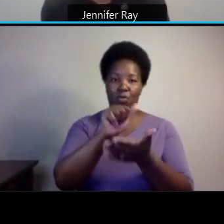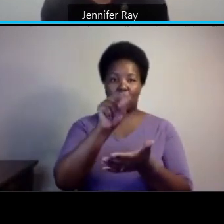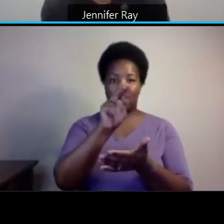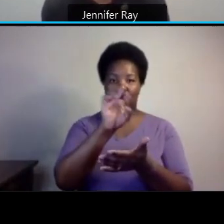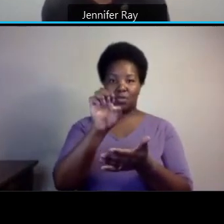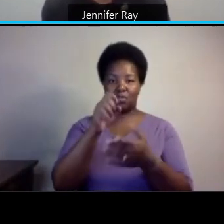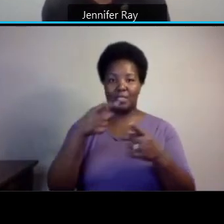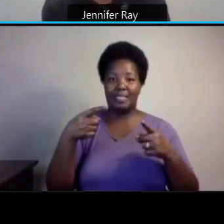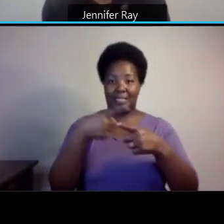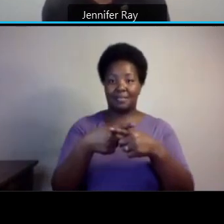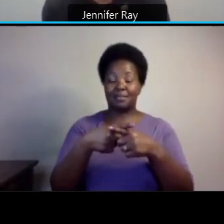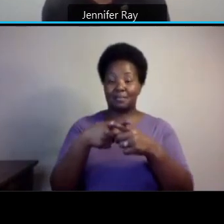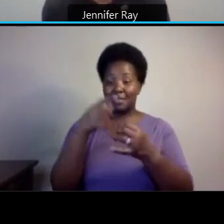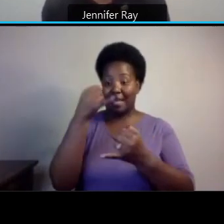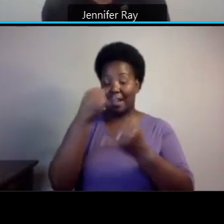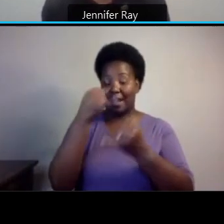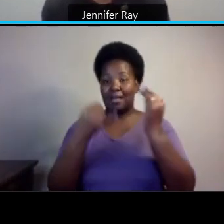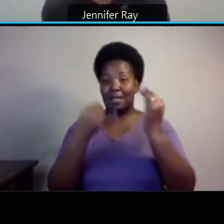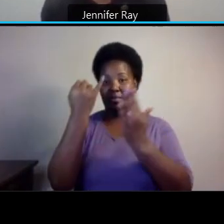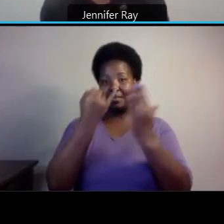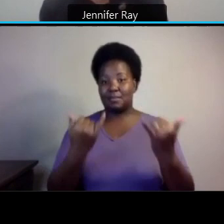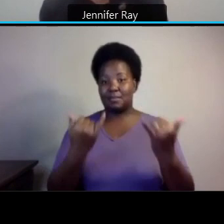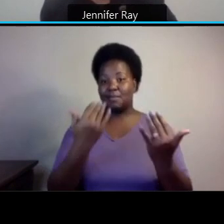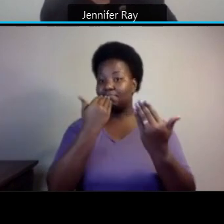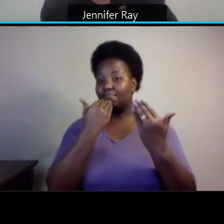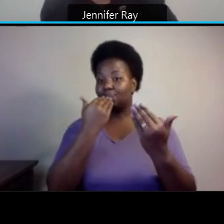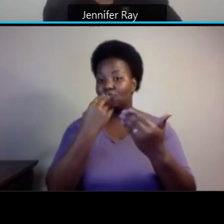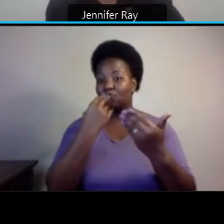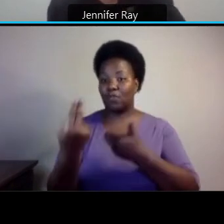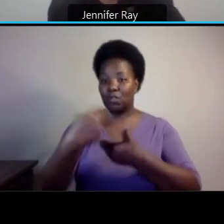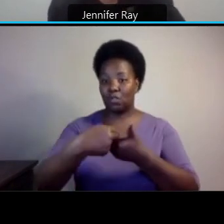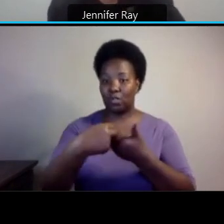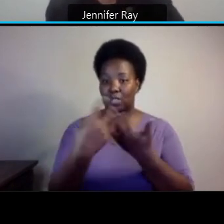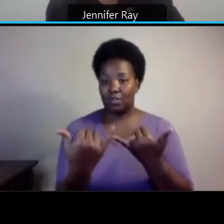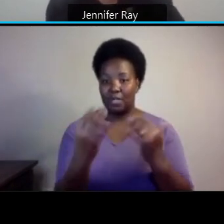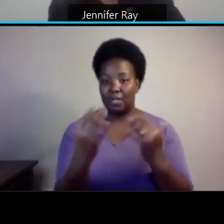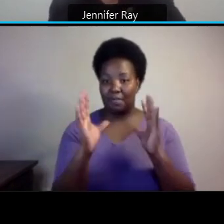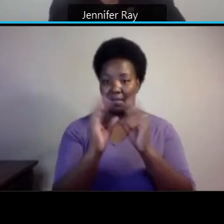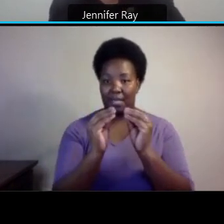everyone for joining for tonight's meeting this session has been recorded and a recording will